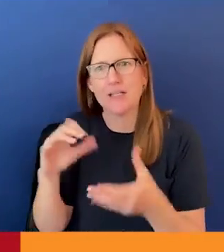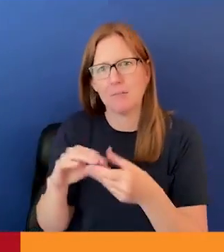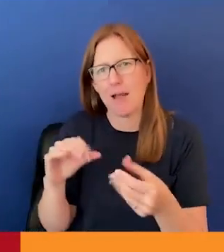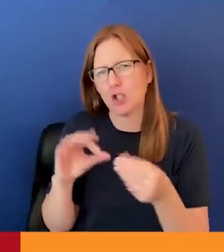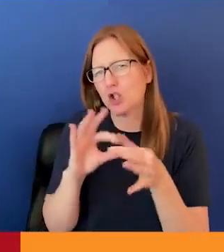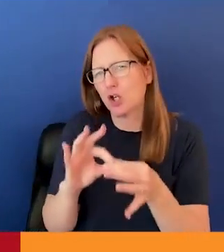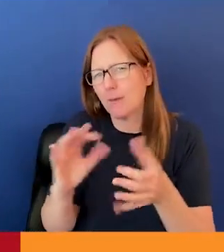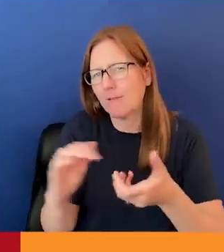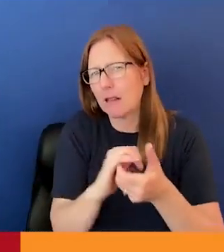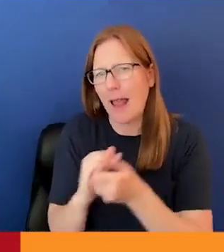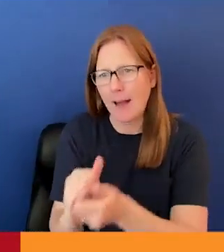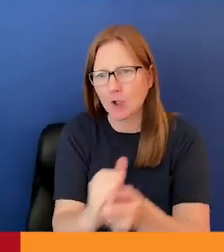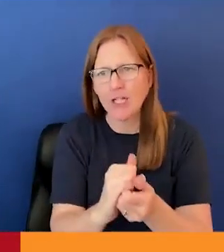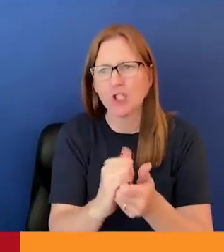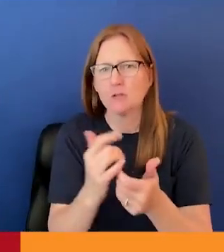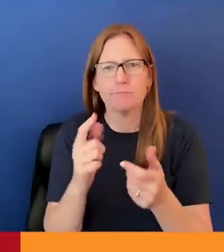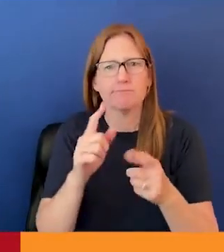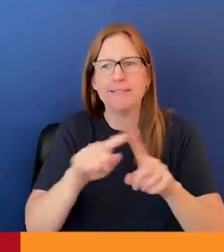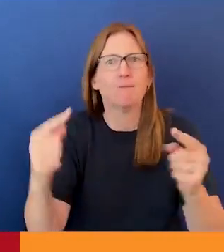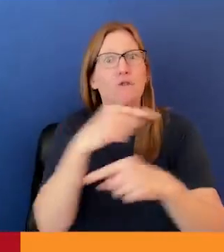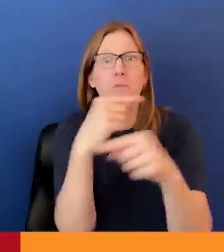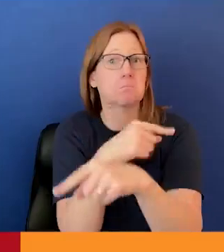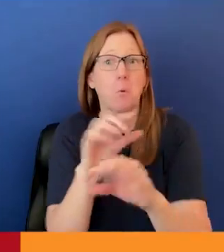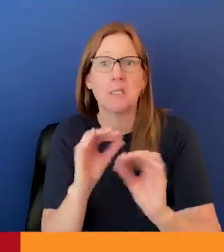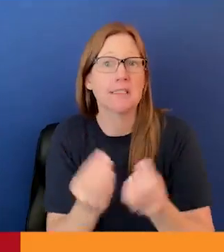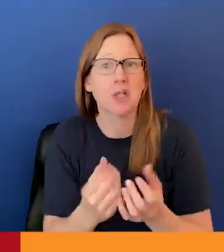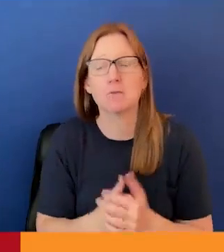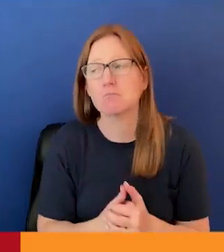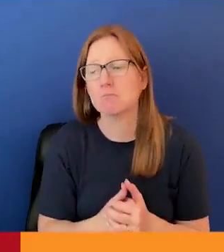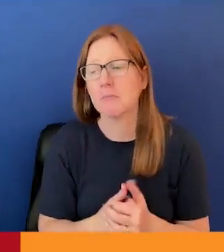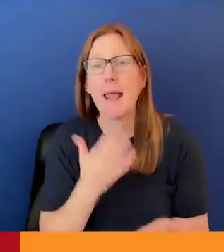across organizations, teams that may be working at the ground level.